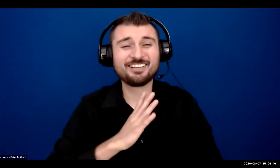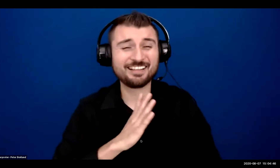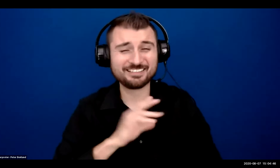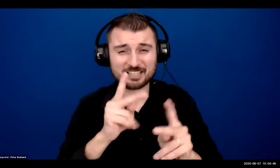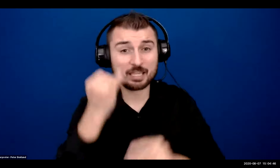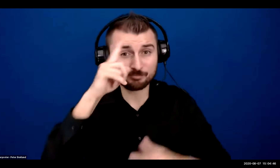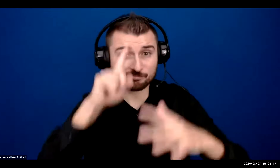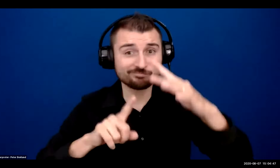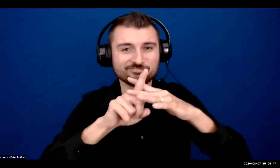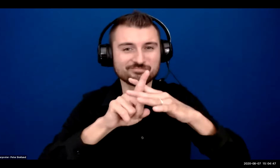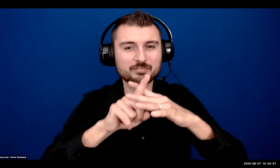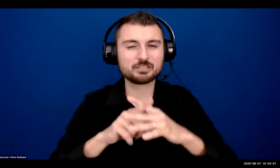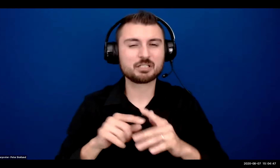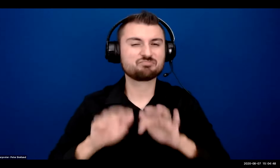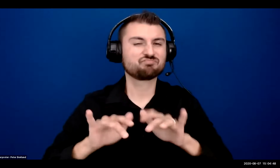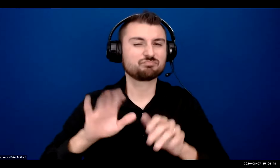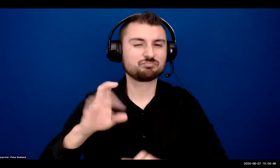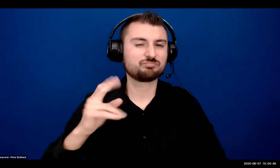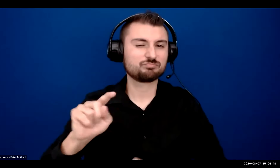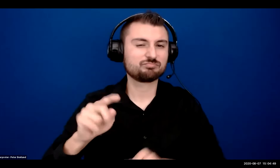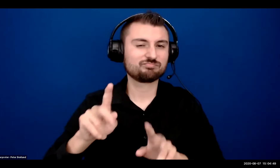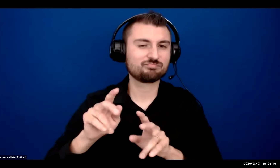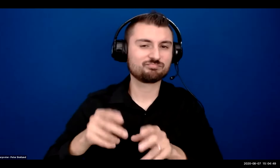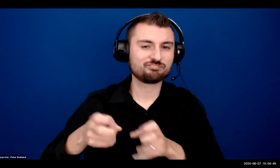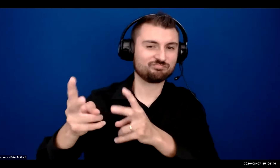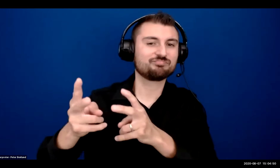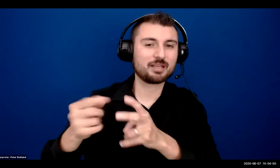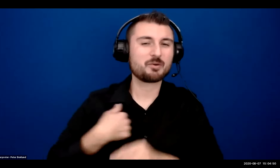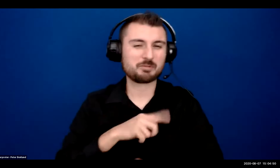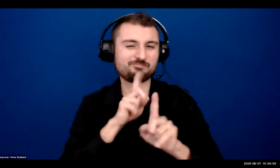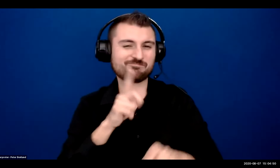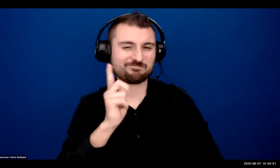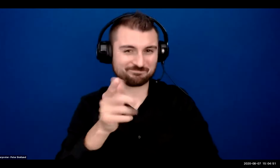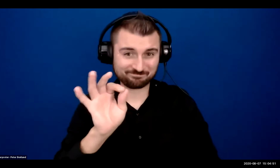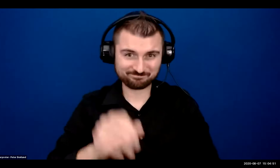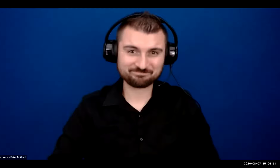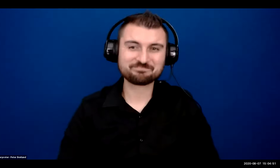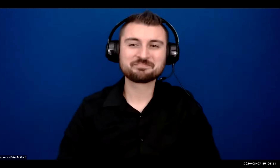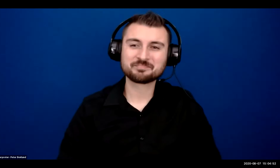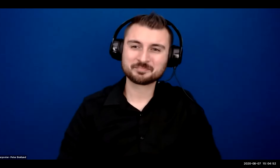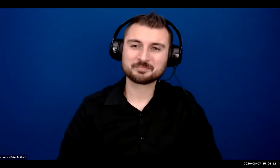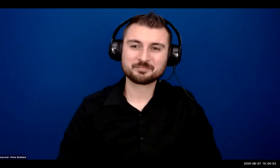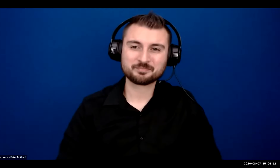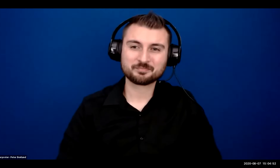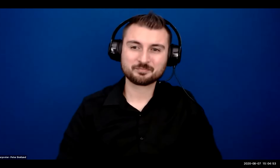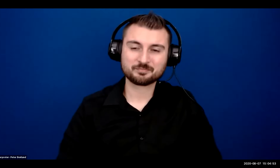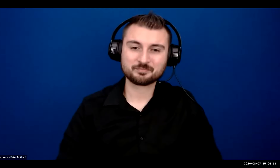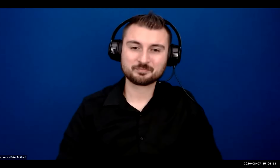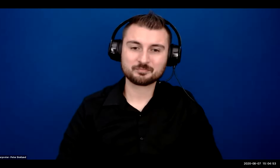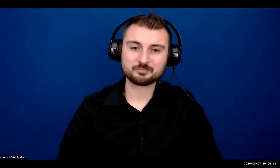Now I forgot. Thank you